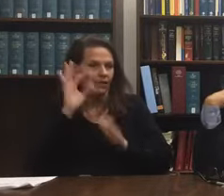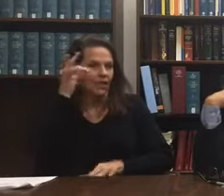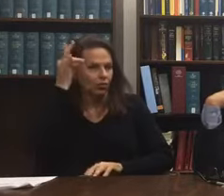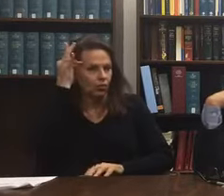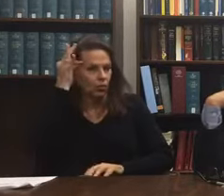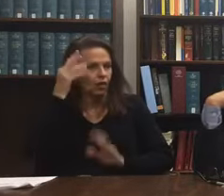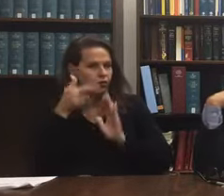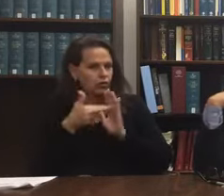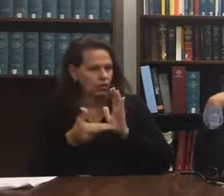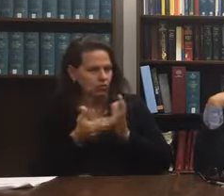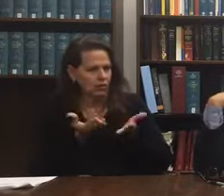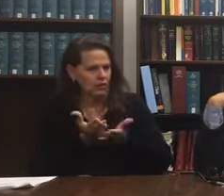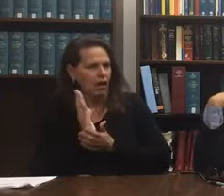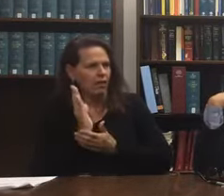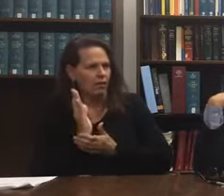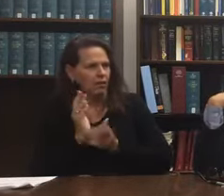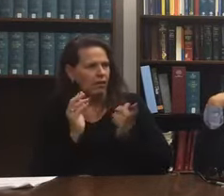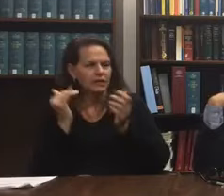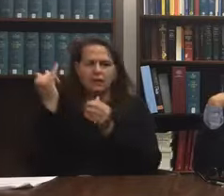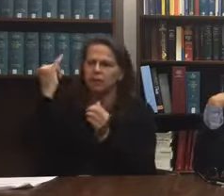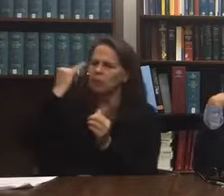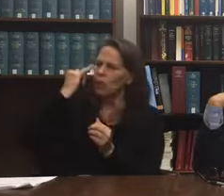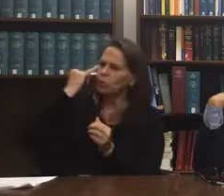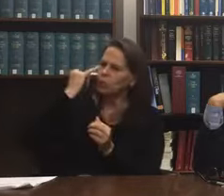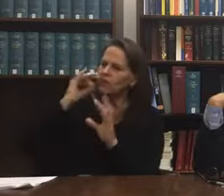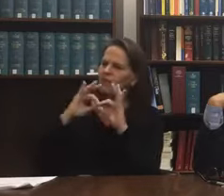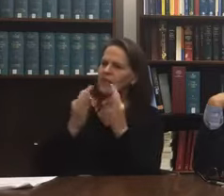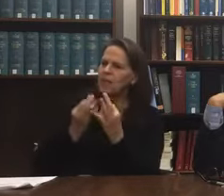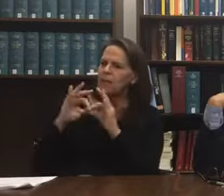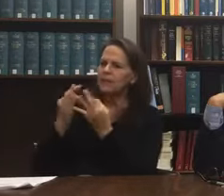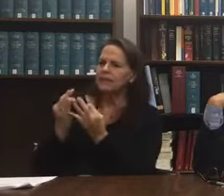the case what if there are families who get to their fair hearing and they have